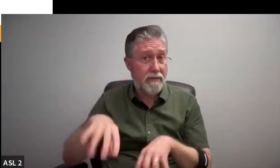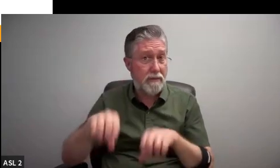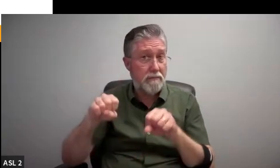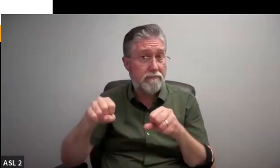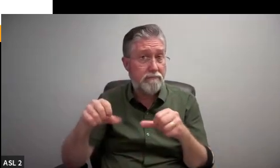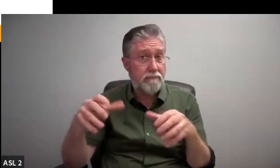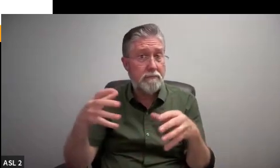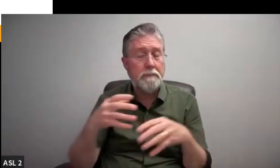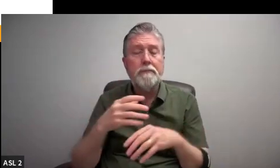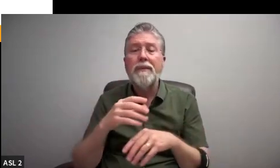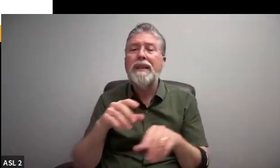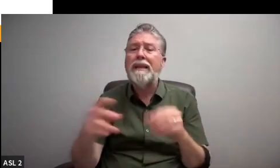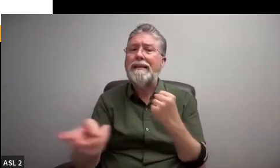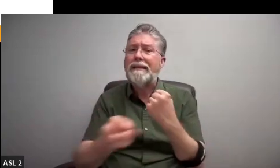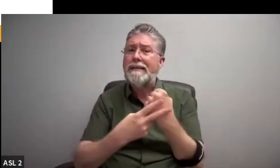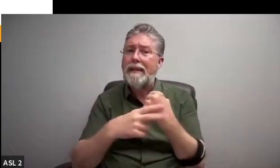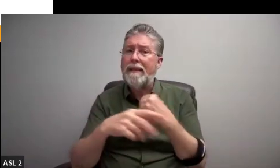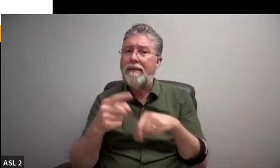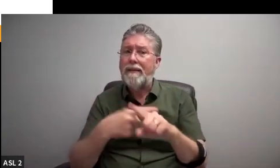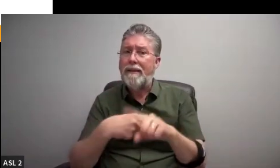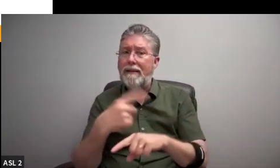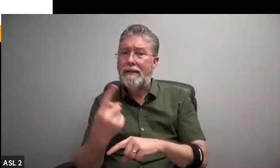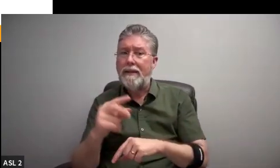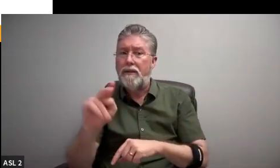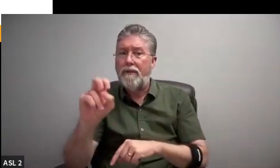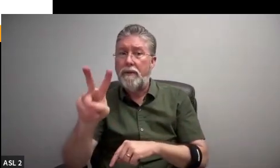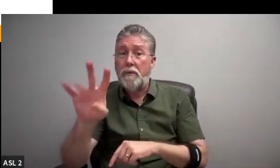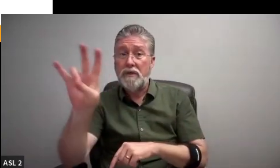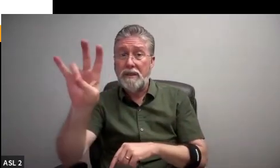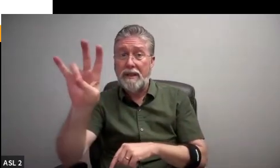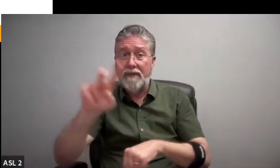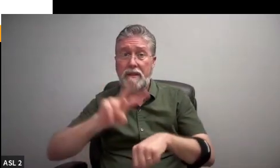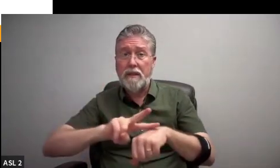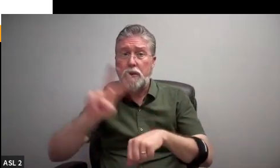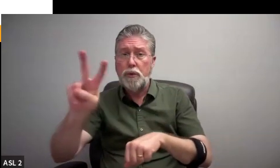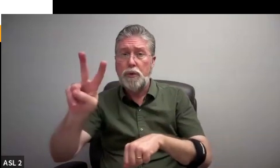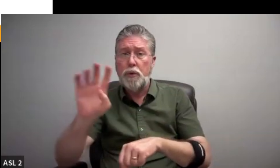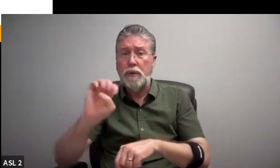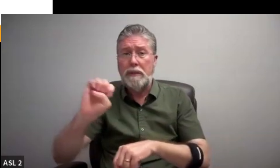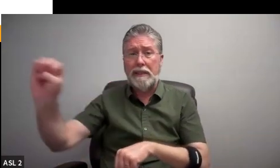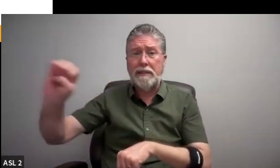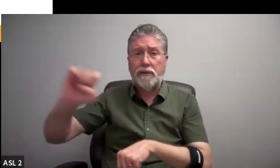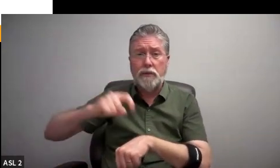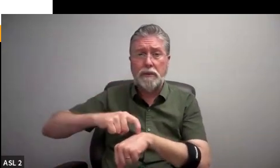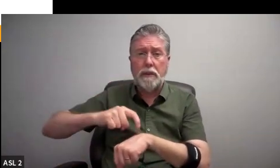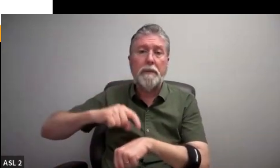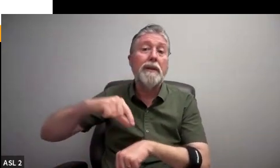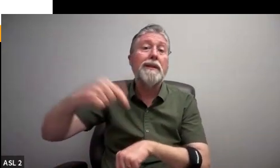save the date of November 7th at 2 o'clock pm Eastern for the next Back-to-Basics webinar on